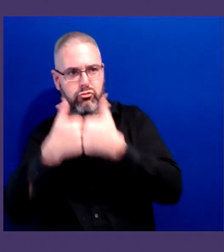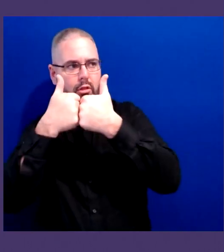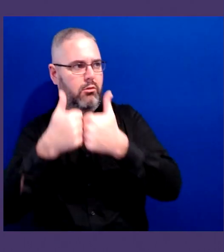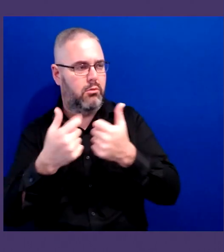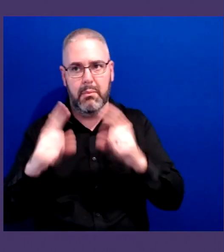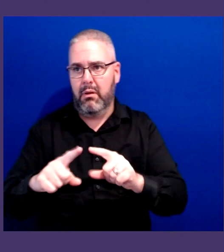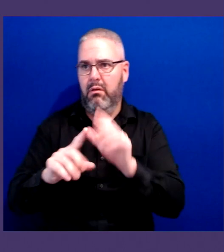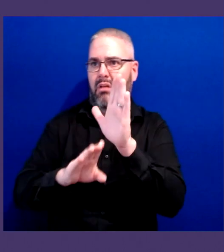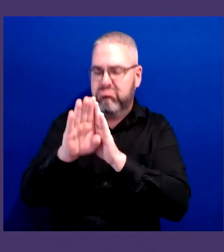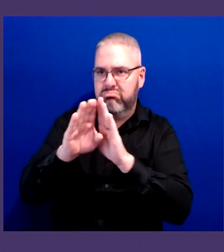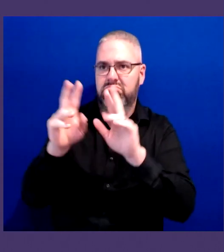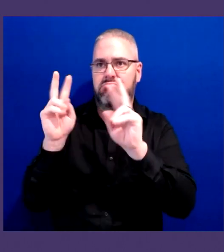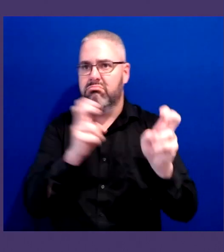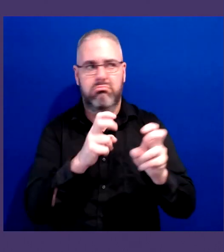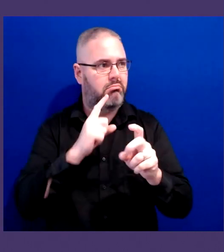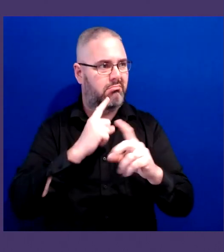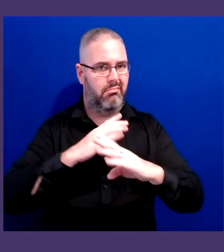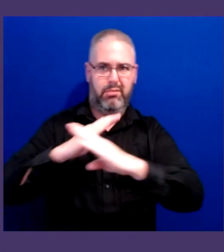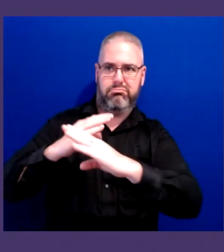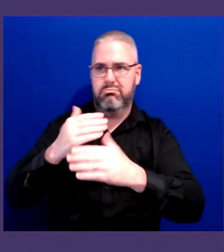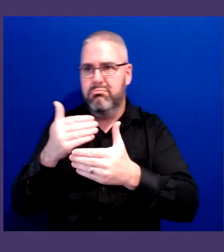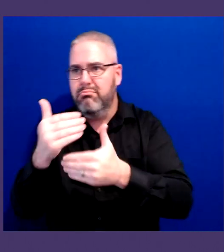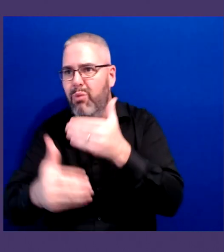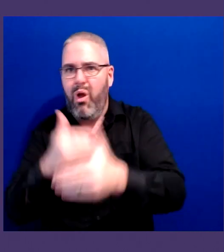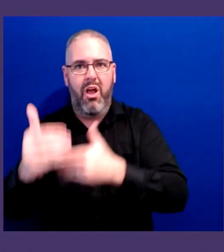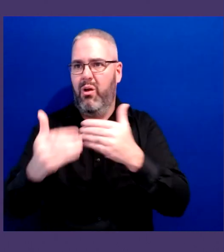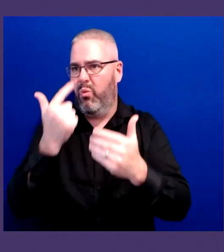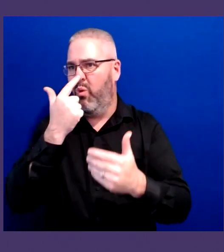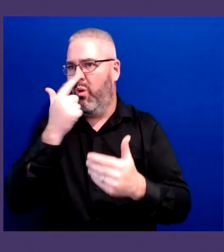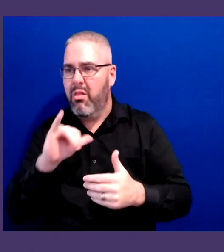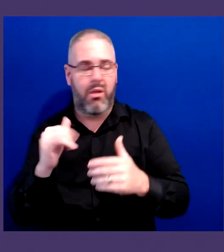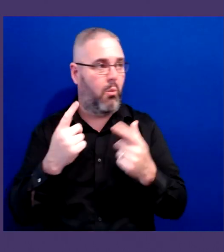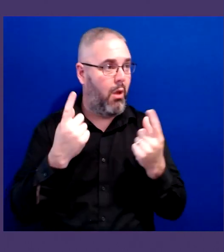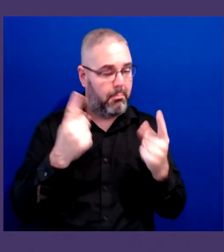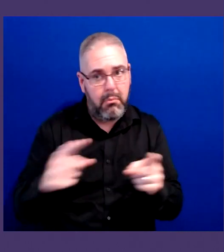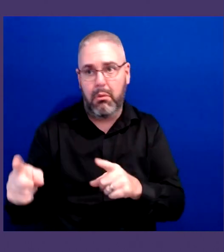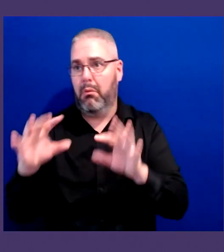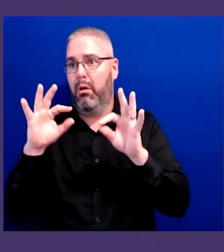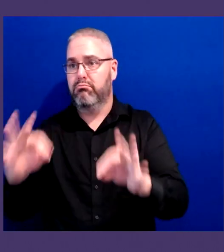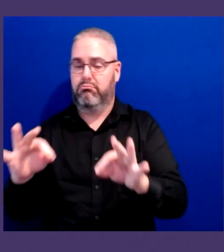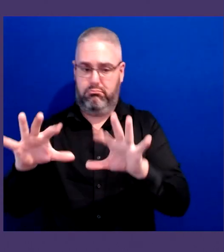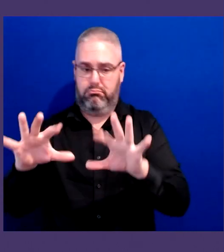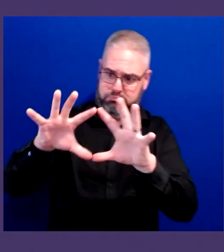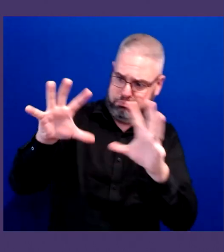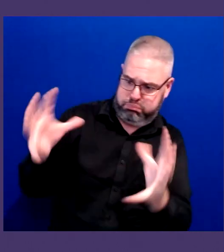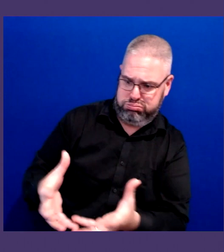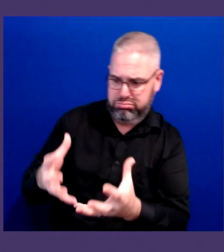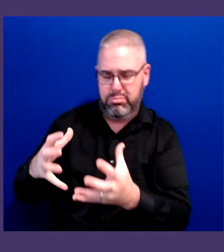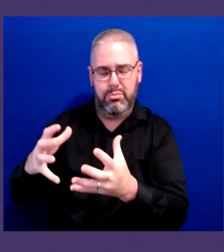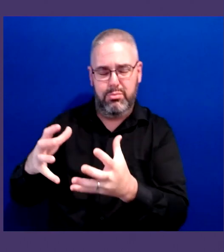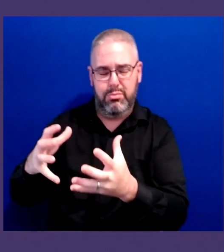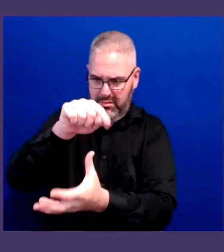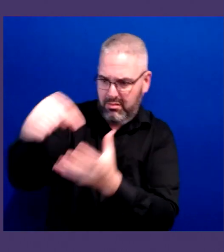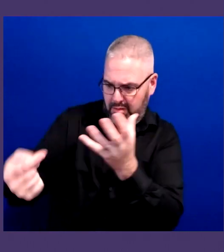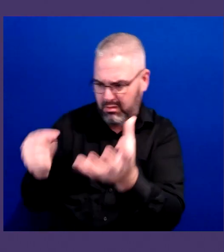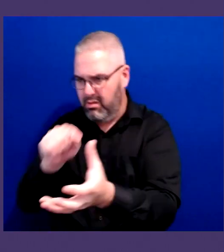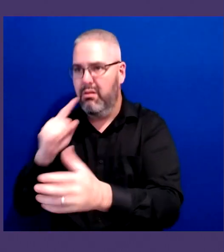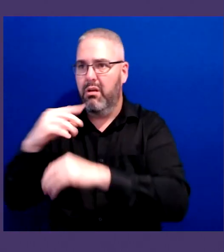impede progress, or things that are happening internationally, other places, that might influence what Canada does.